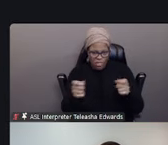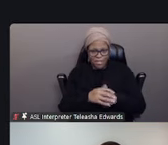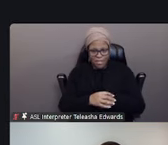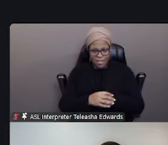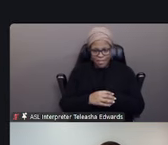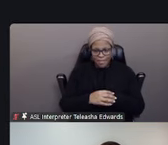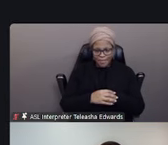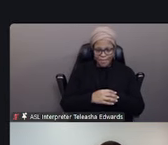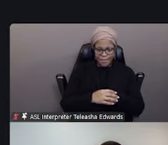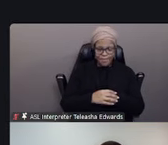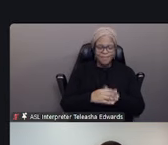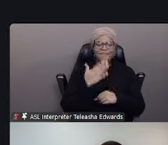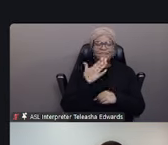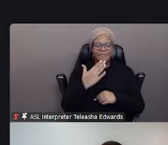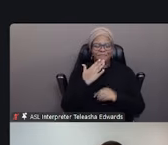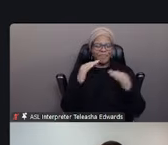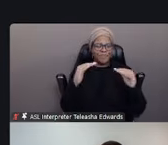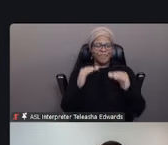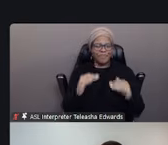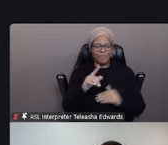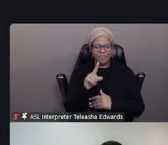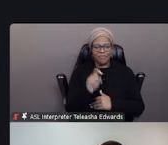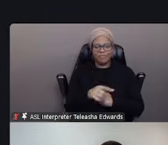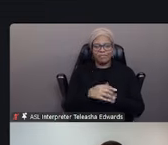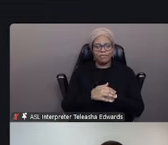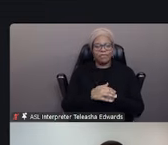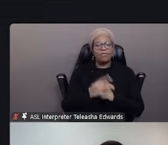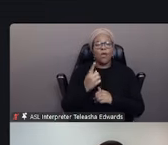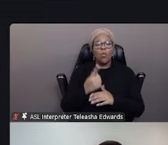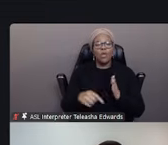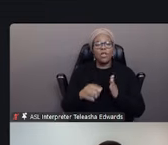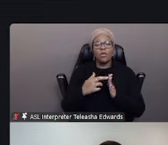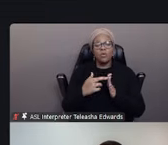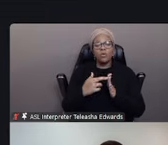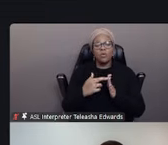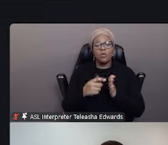Next question. What are the requirement steps to become a community partner?